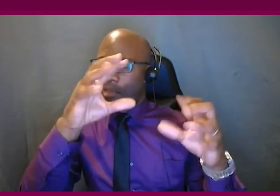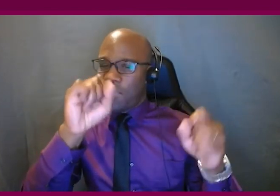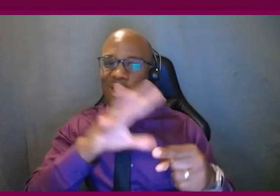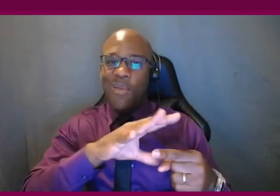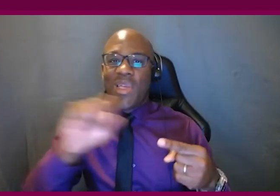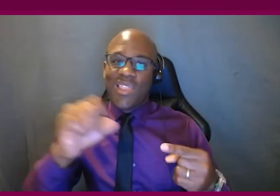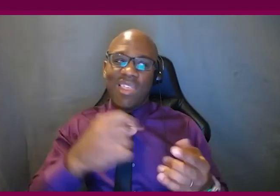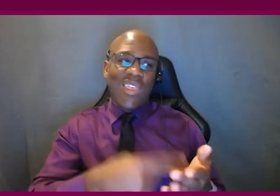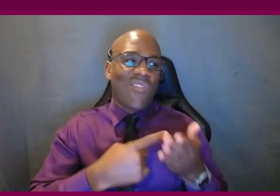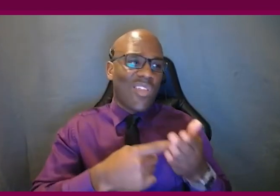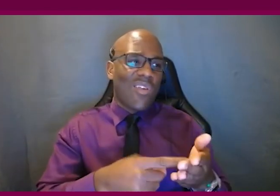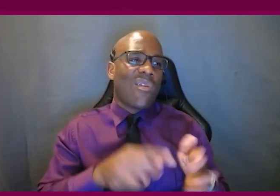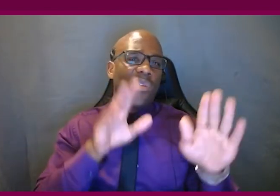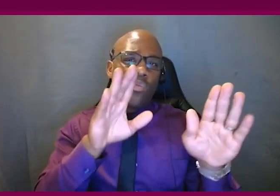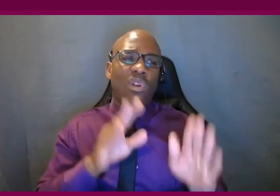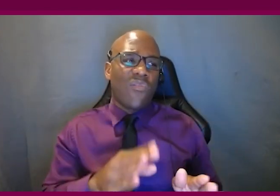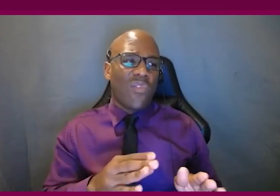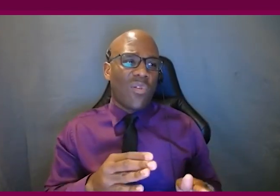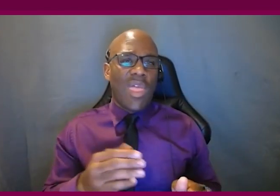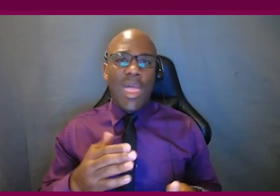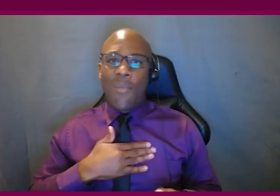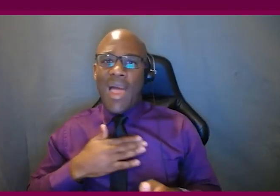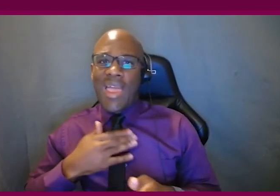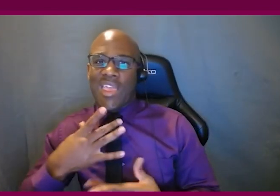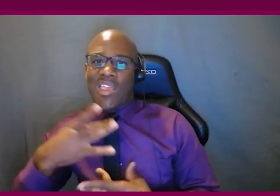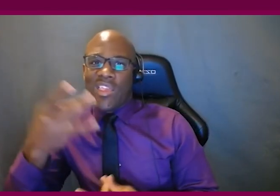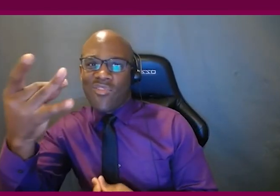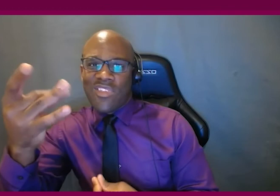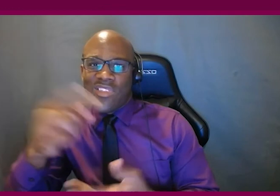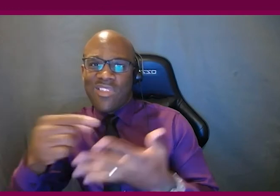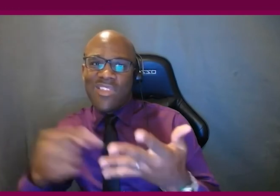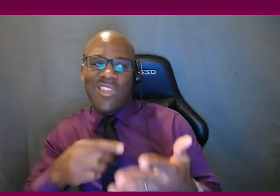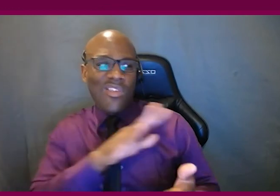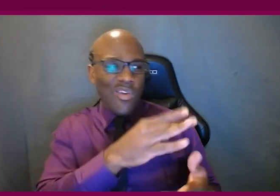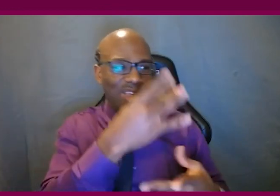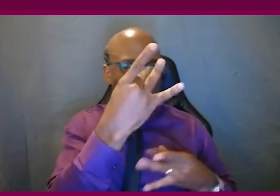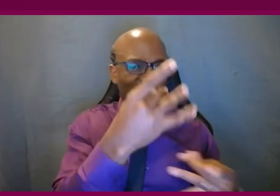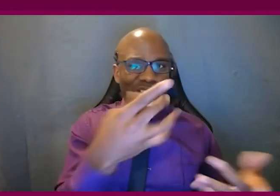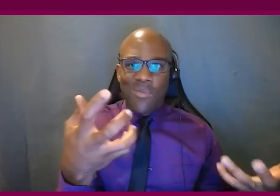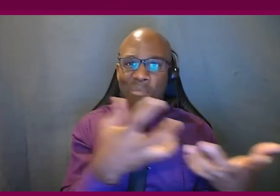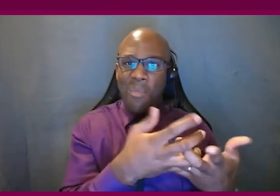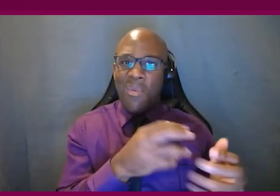And I appreciate you just going with where my head was going and letting me just think